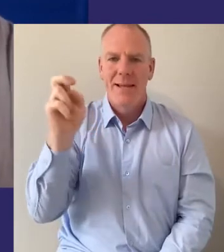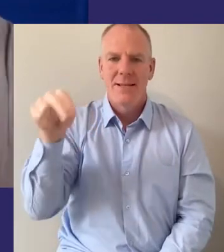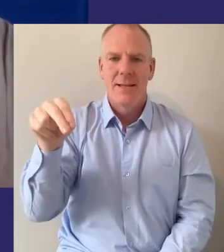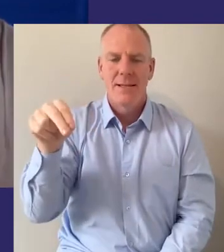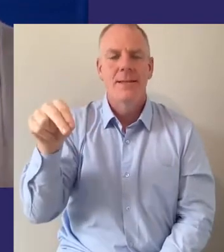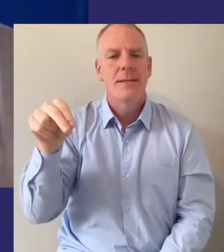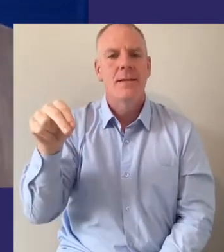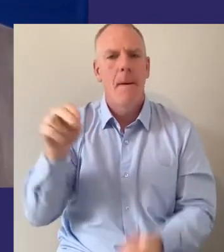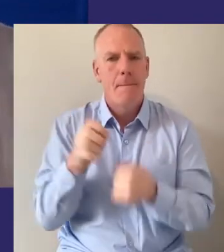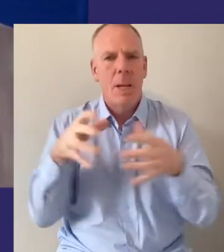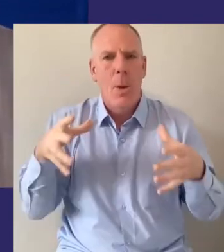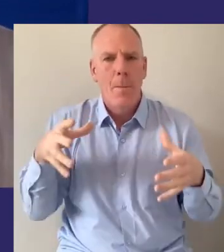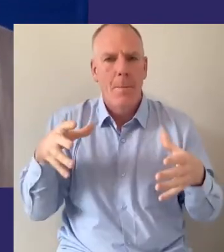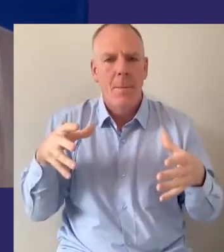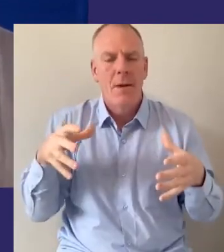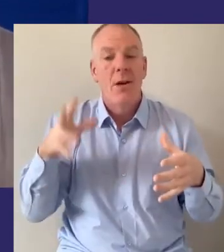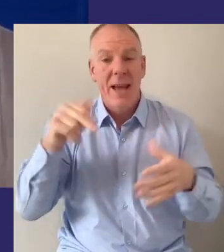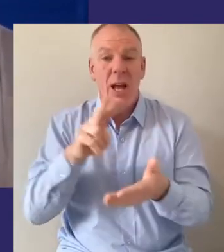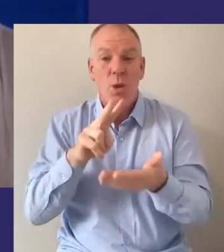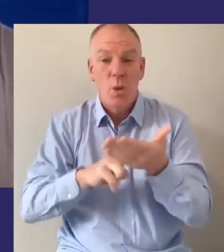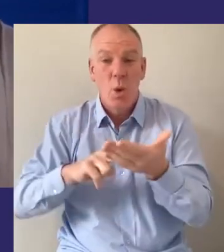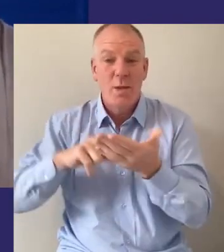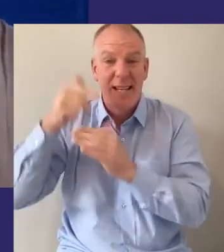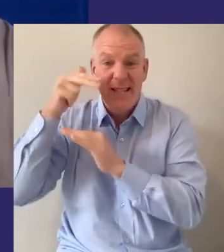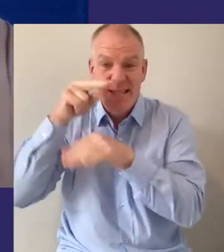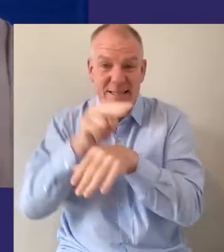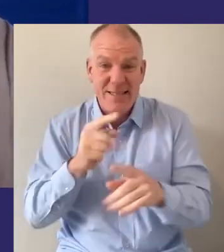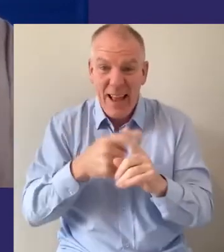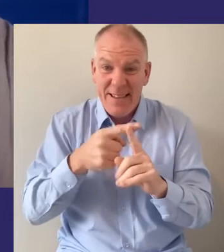phytoplankton blooms there, you can use satellite technology to monitor the temperature of our